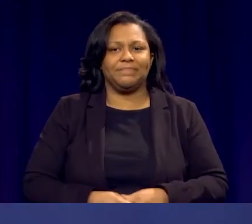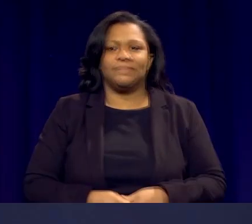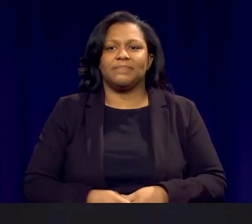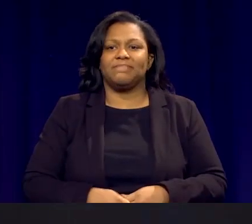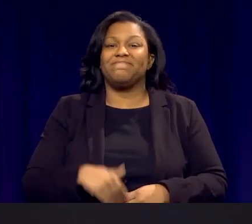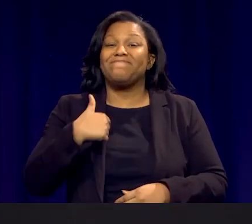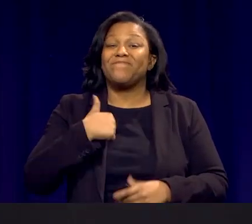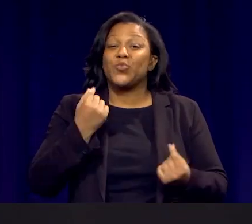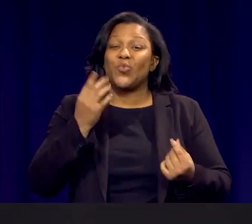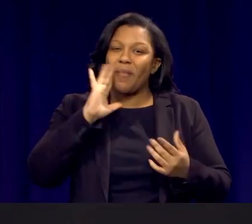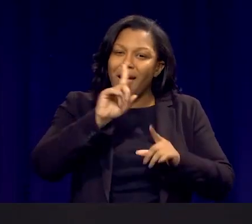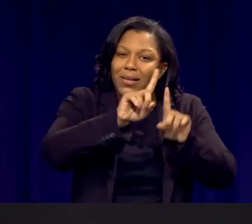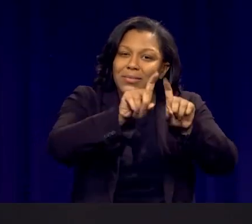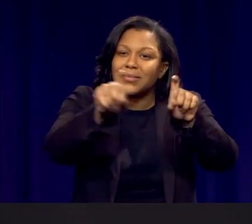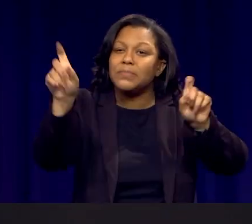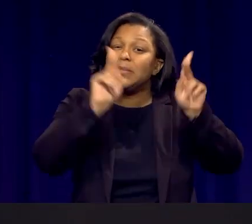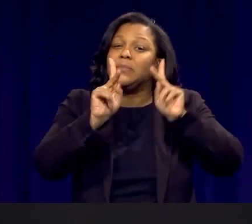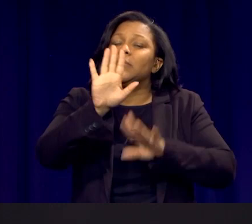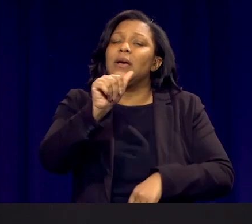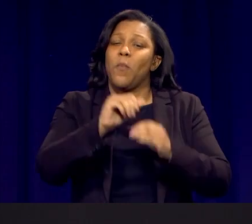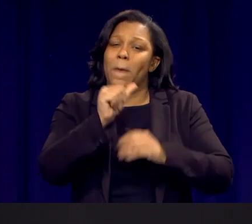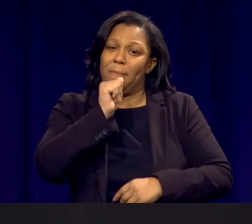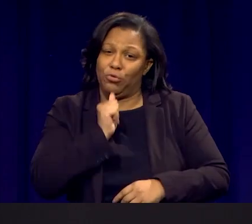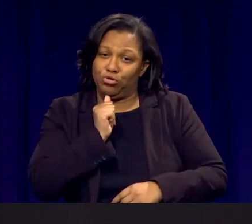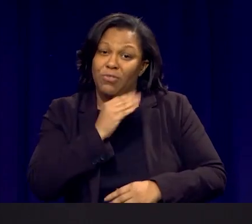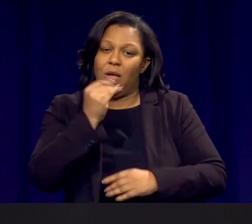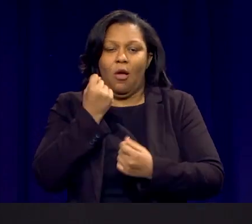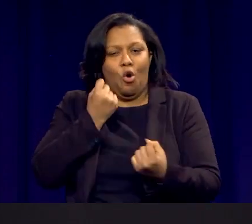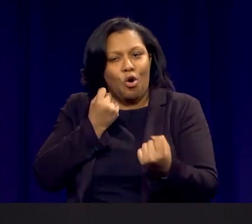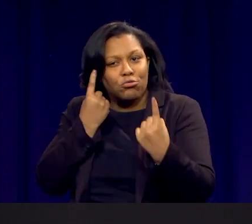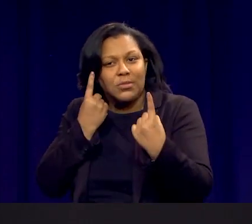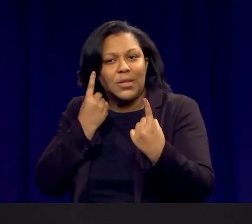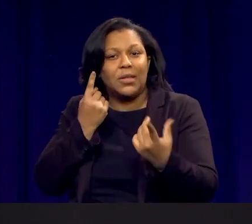Christine: I guess what I would ask is that people be a little more tolerant